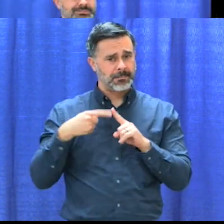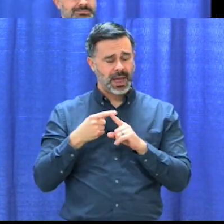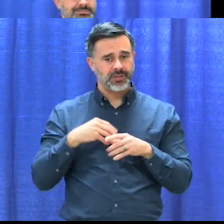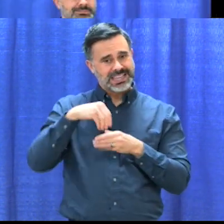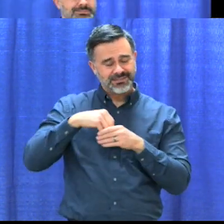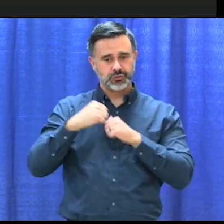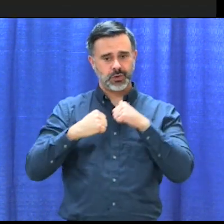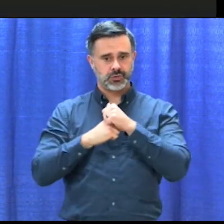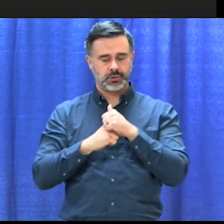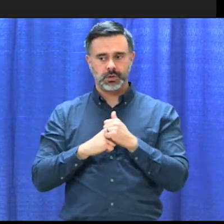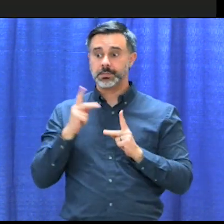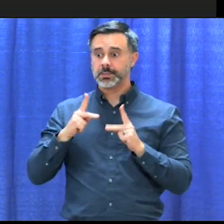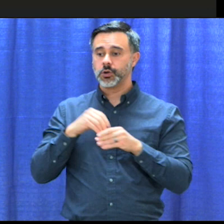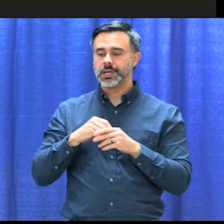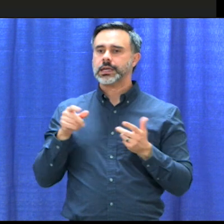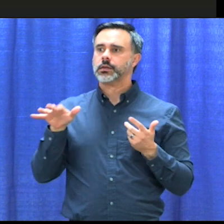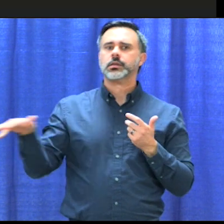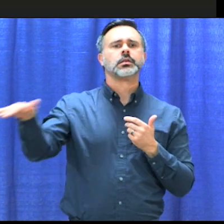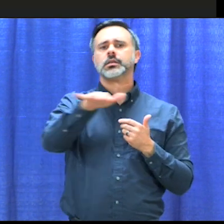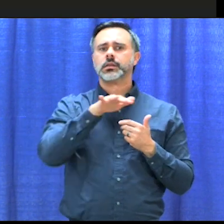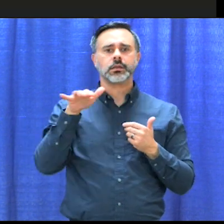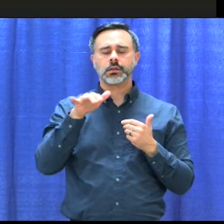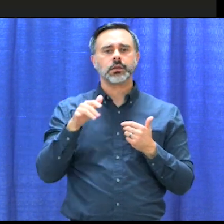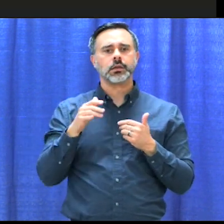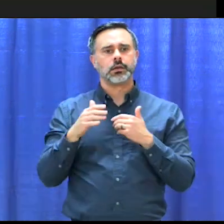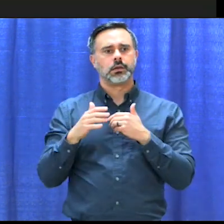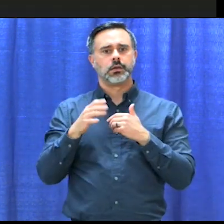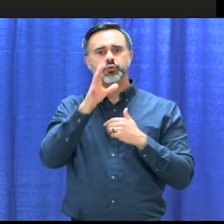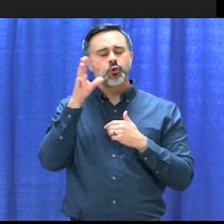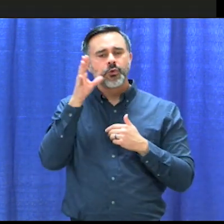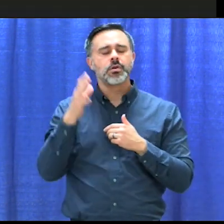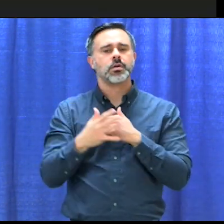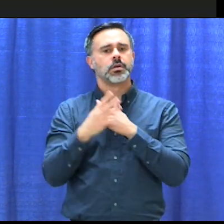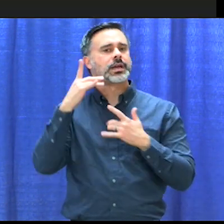in rural California that don't have access now are not going to have access anytime in